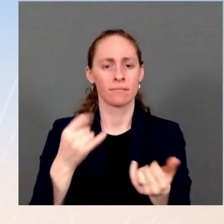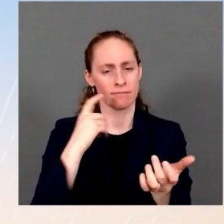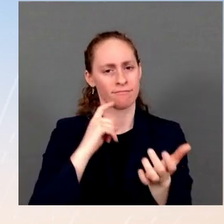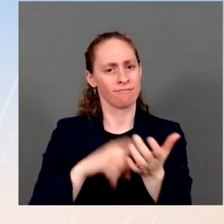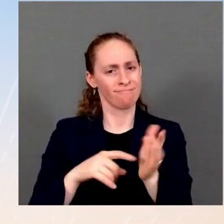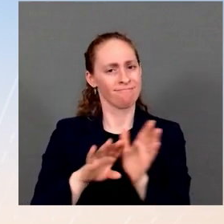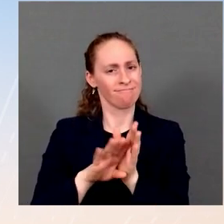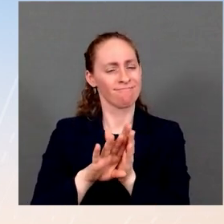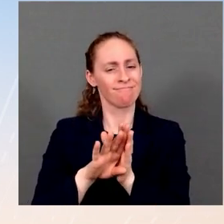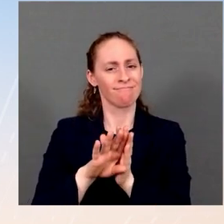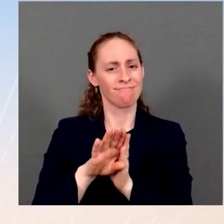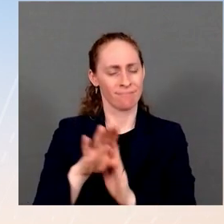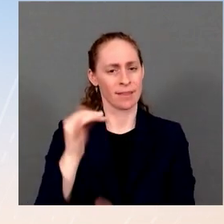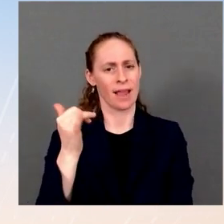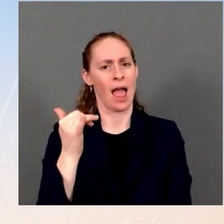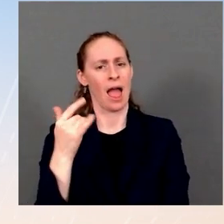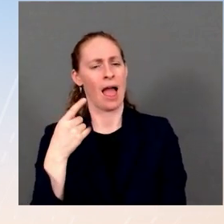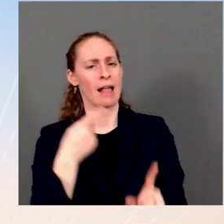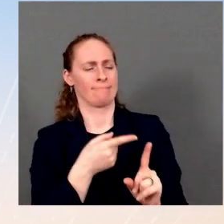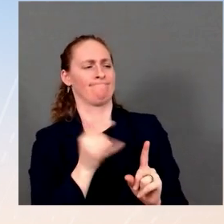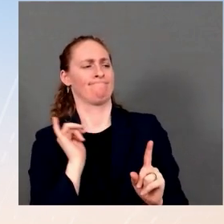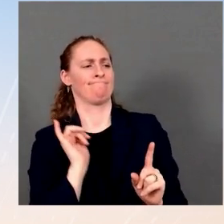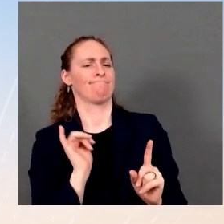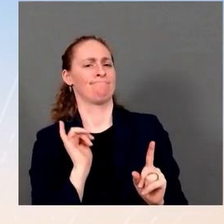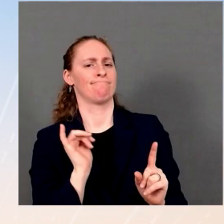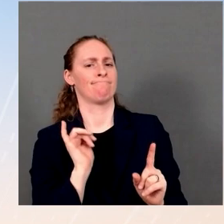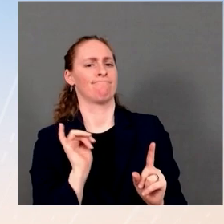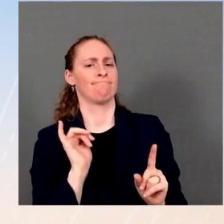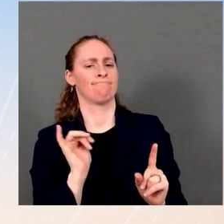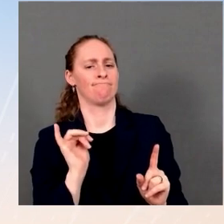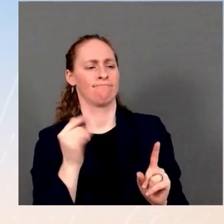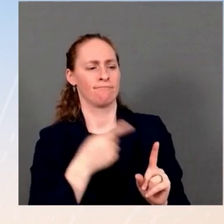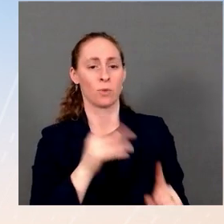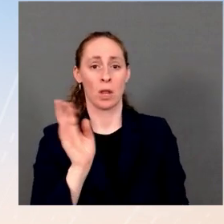explicitly rooting for infl- -- inflammati- -- pardon me --